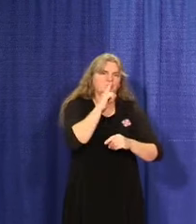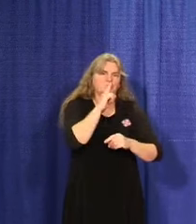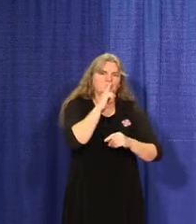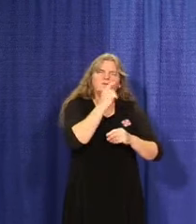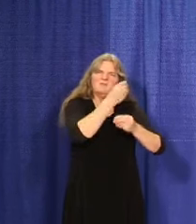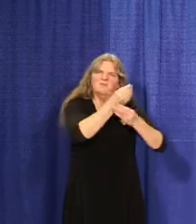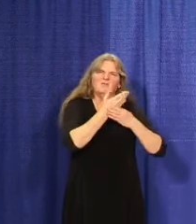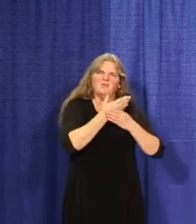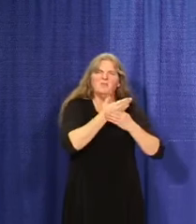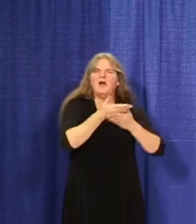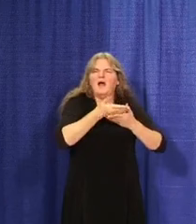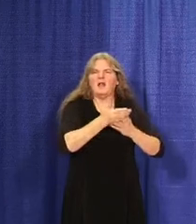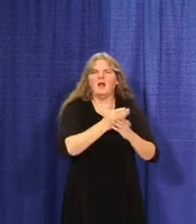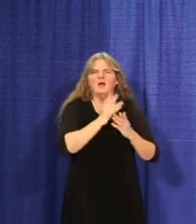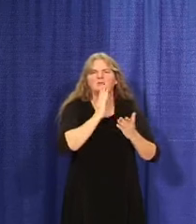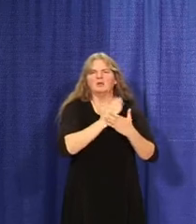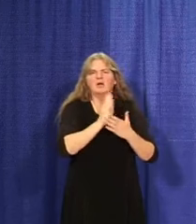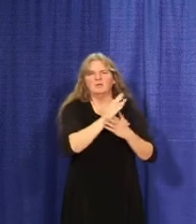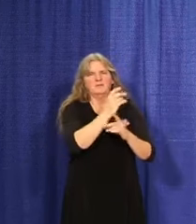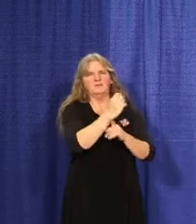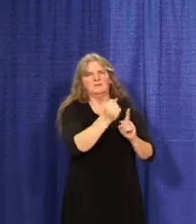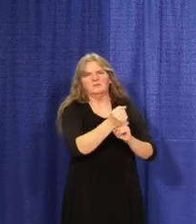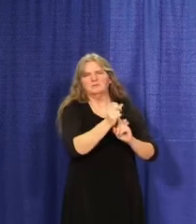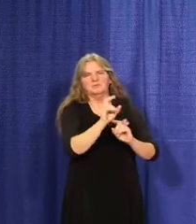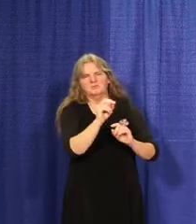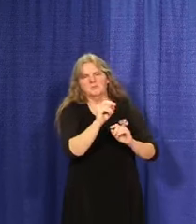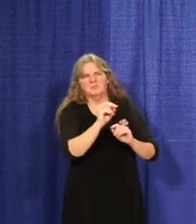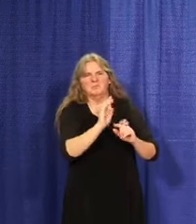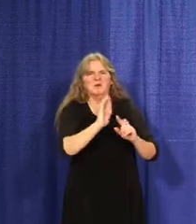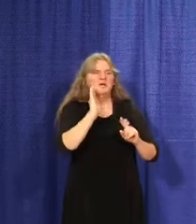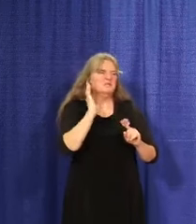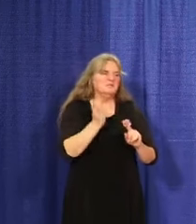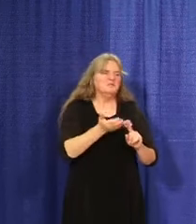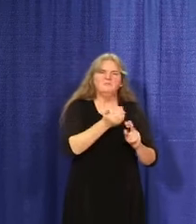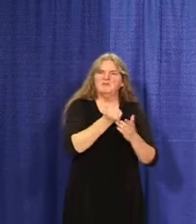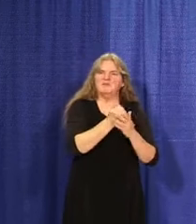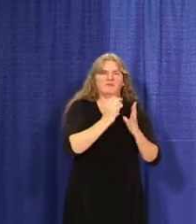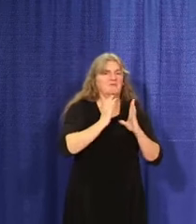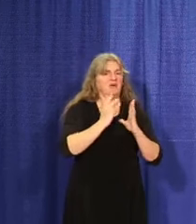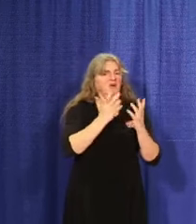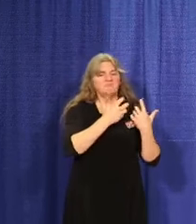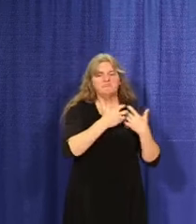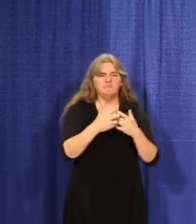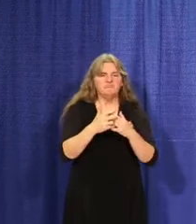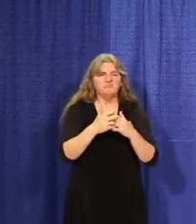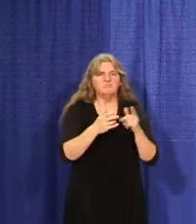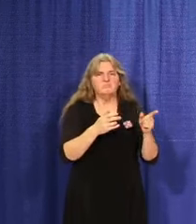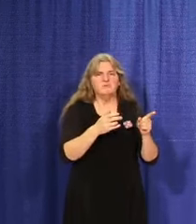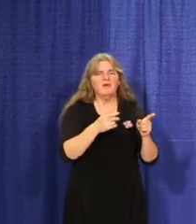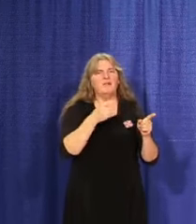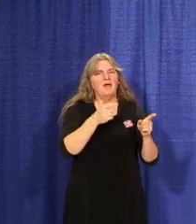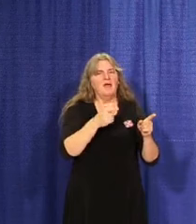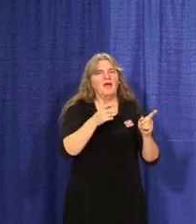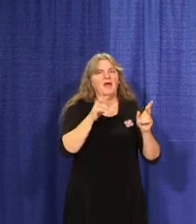But I can say that everything went very well in general. Remember that this is a BC patient so we are also not